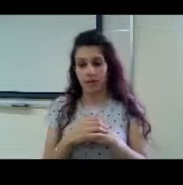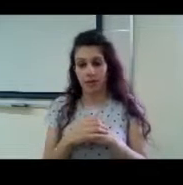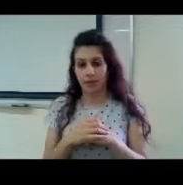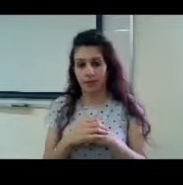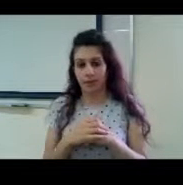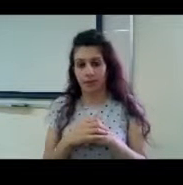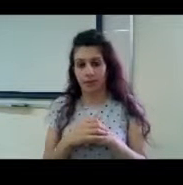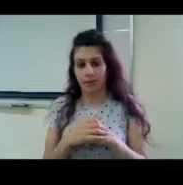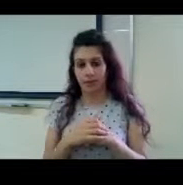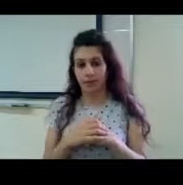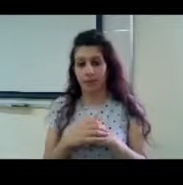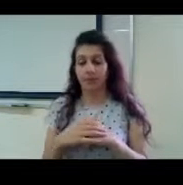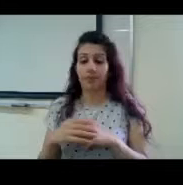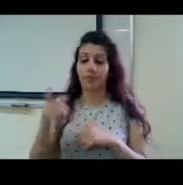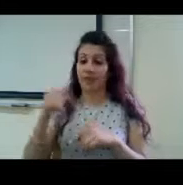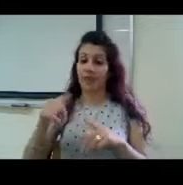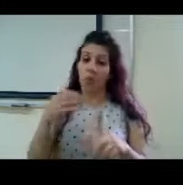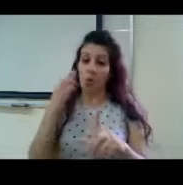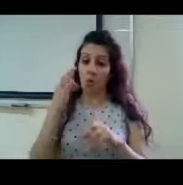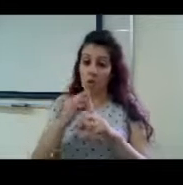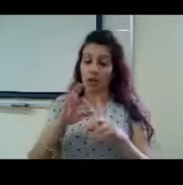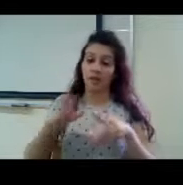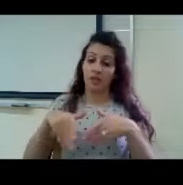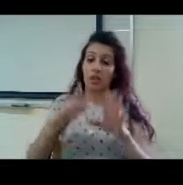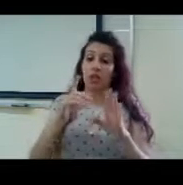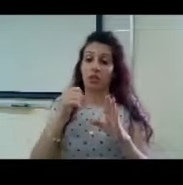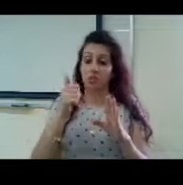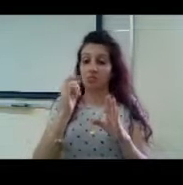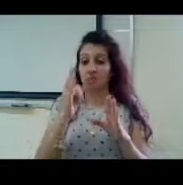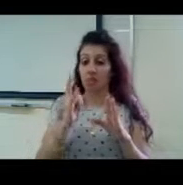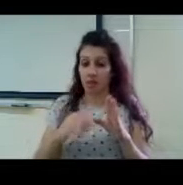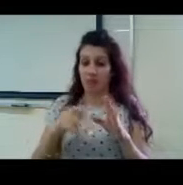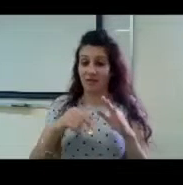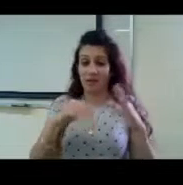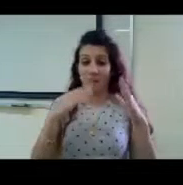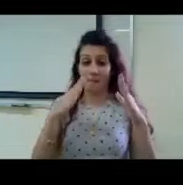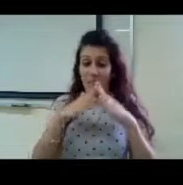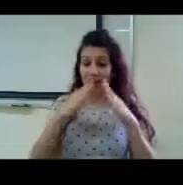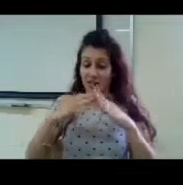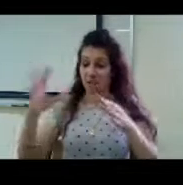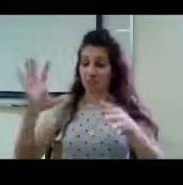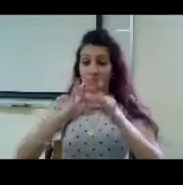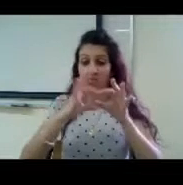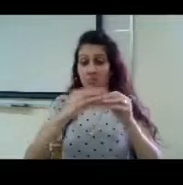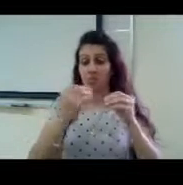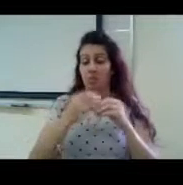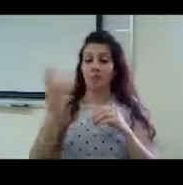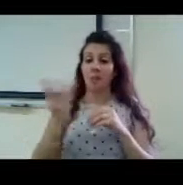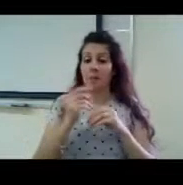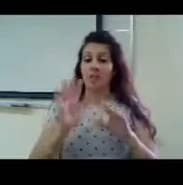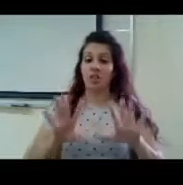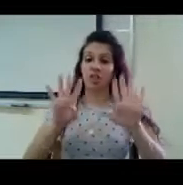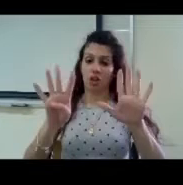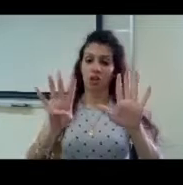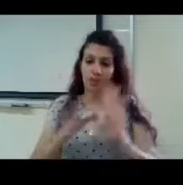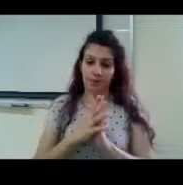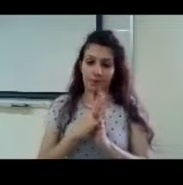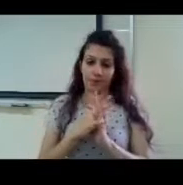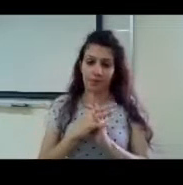Madrid City we managed to do curriculum alignment for 60% of the colibri